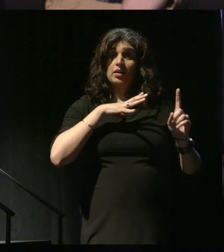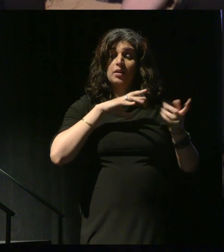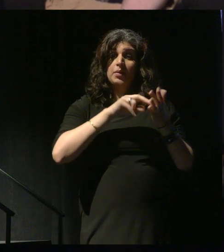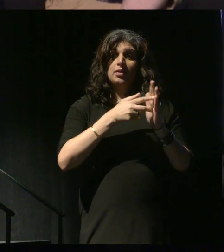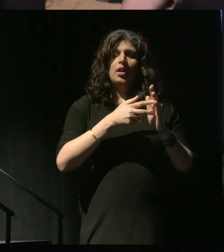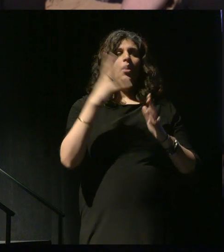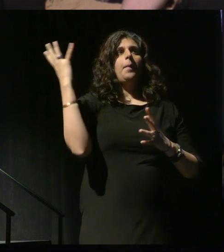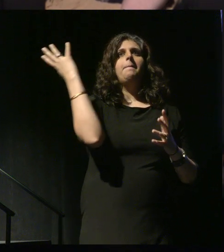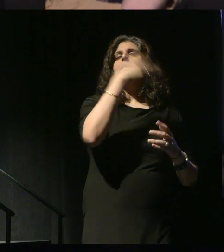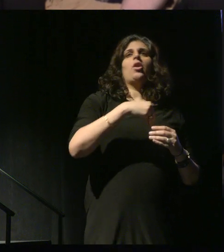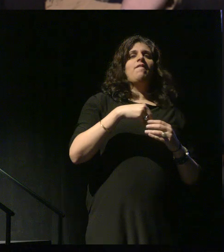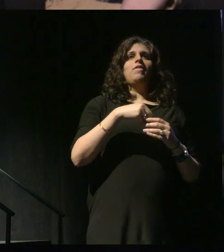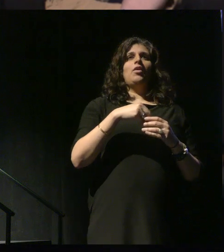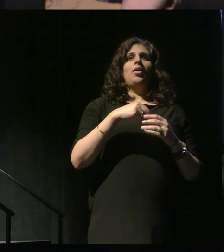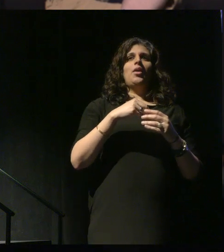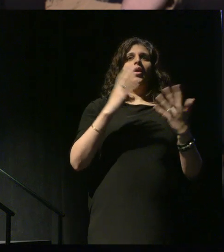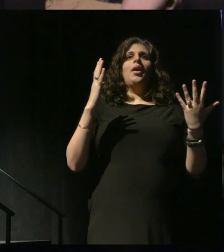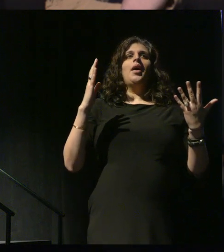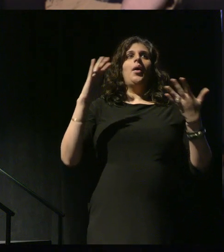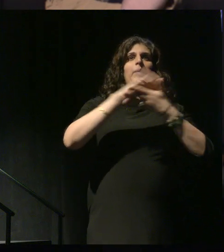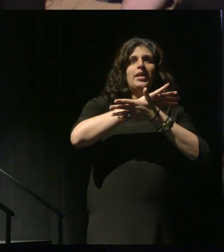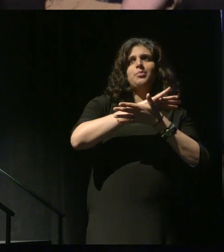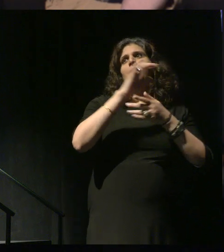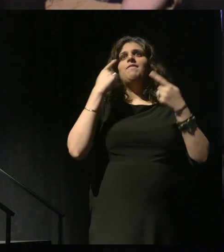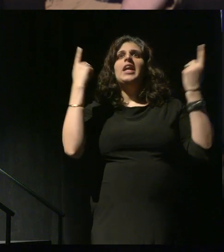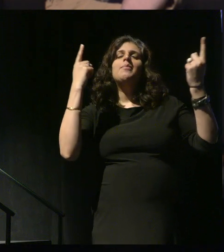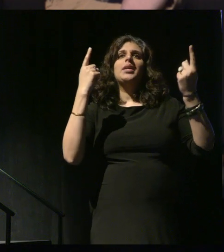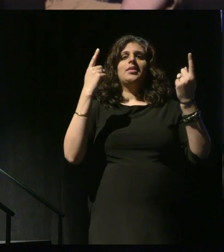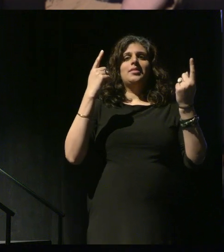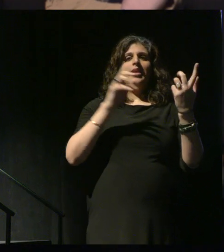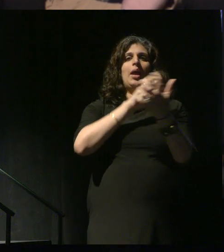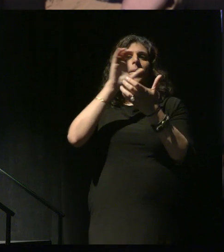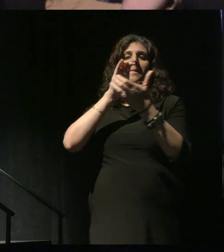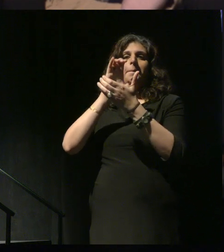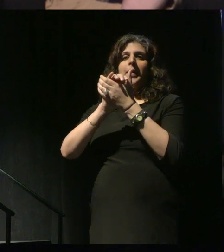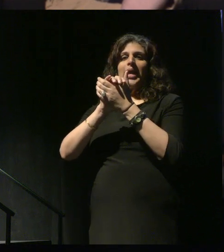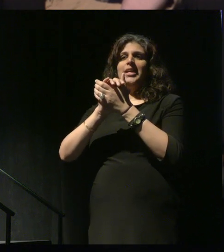passable, famous, married to a cisgender man who was wealthy